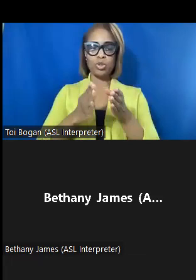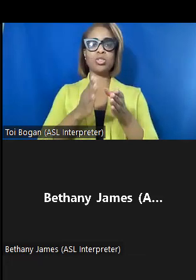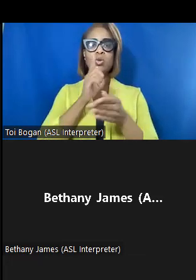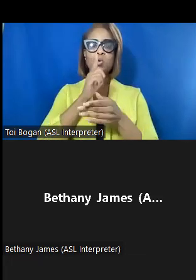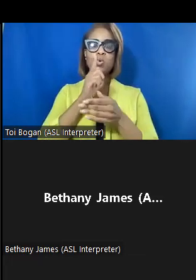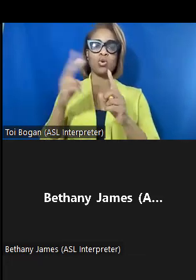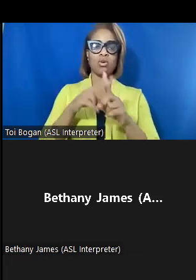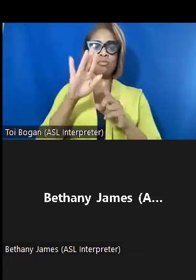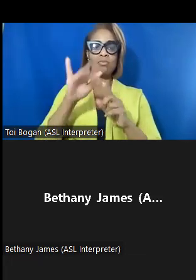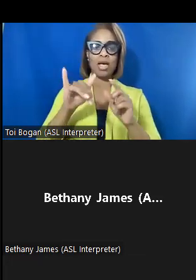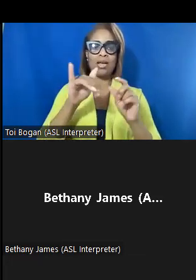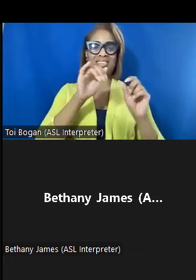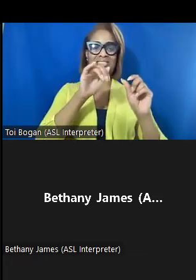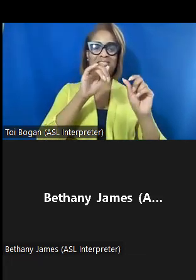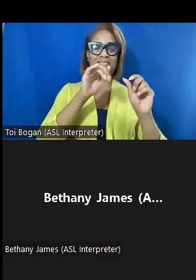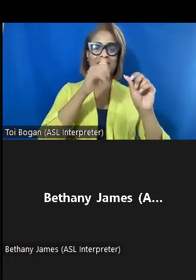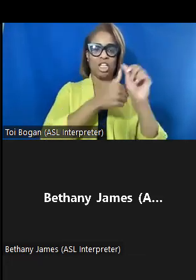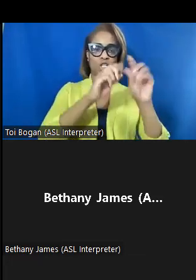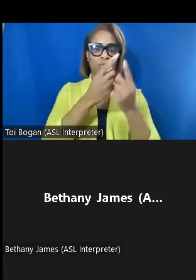by department who can handle those complaints and help you.